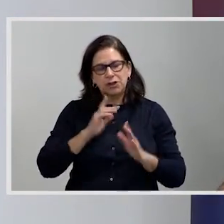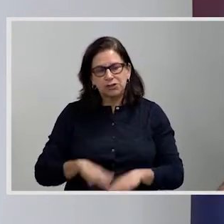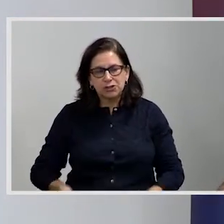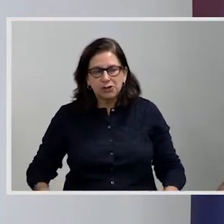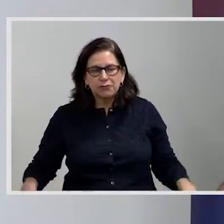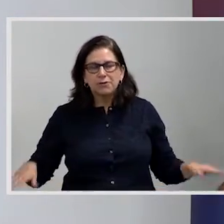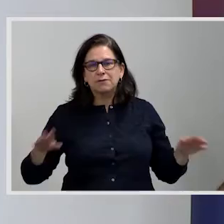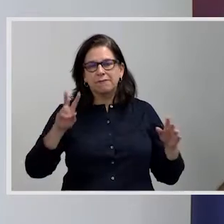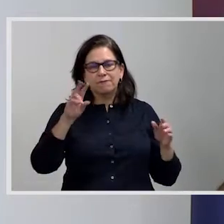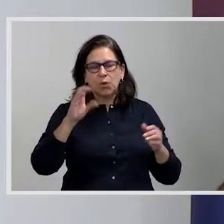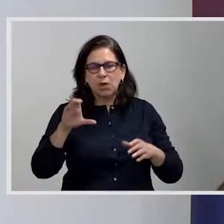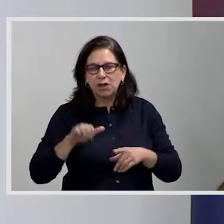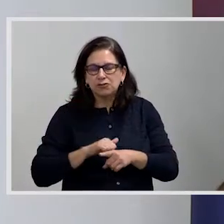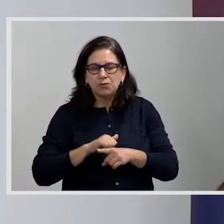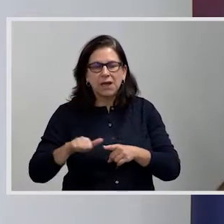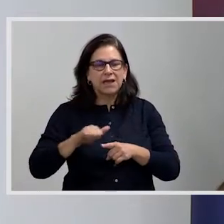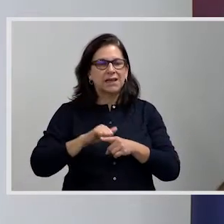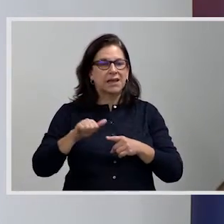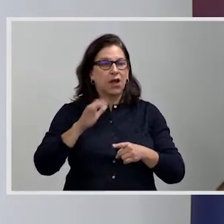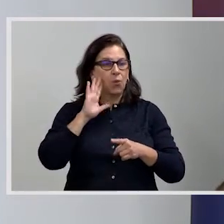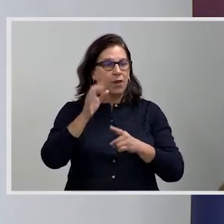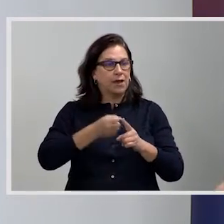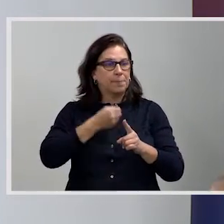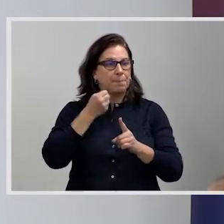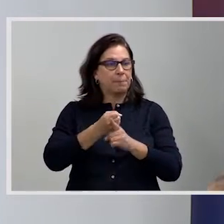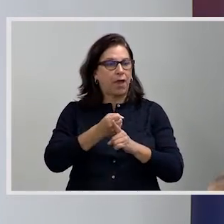ALL THE REST OF THESE SECTORS. WE THEN INCREASED HEALTH AND